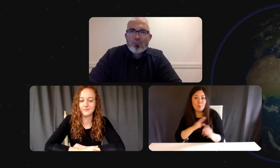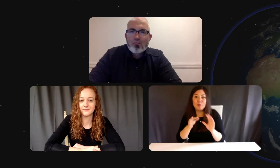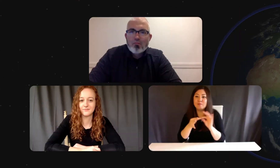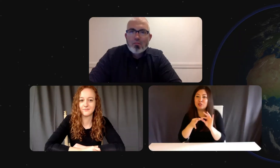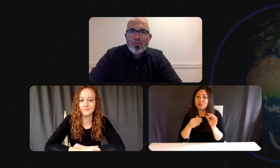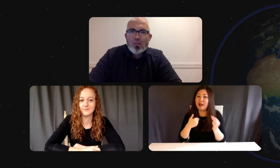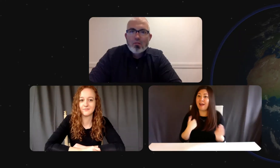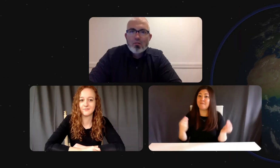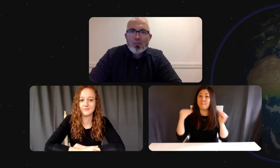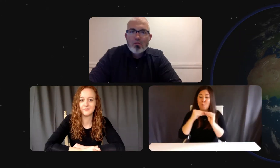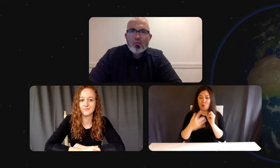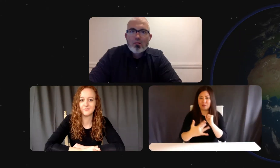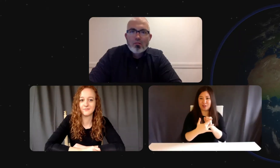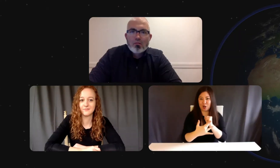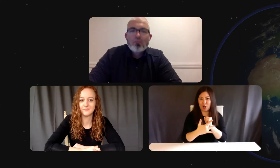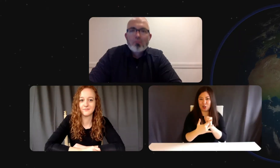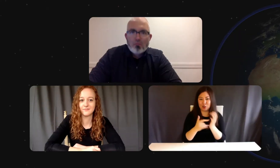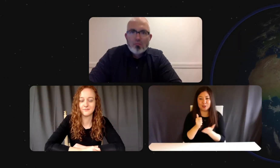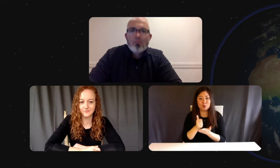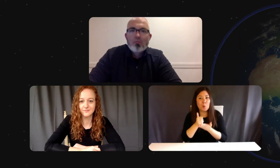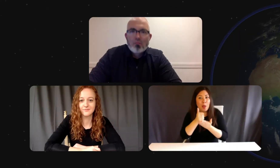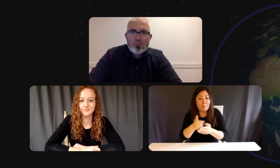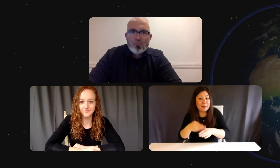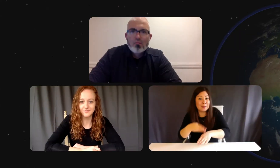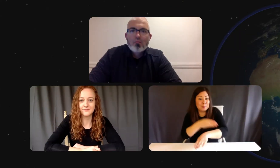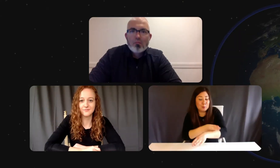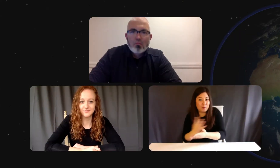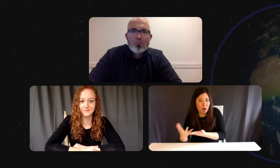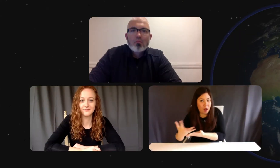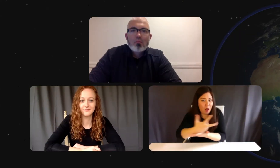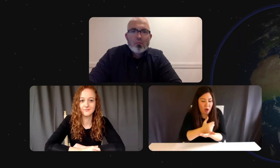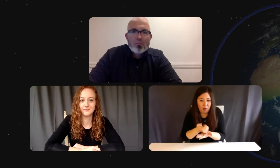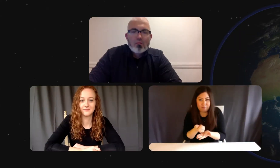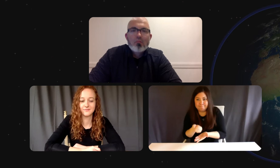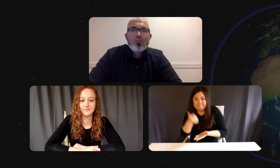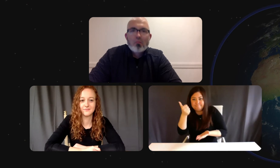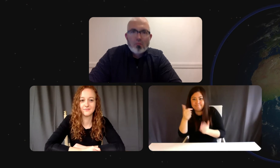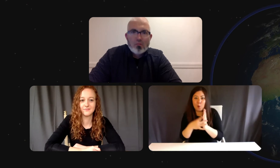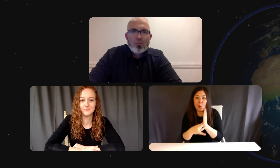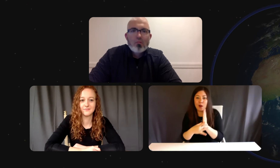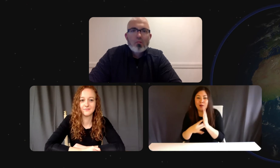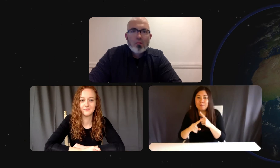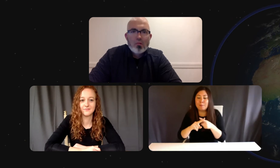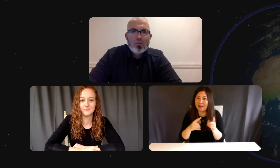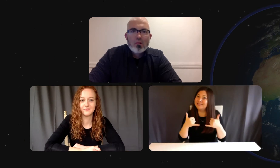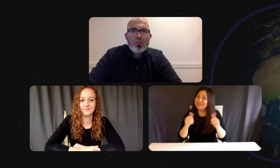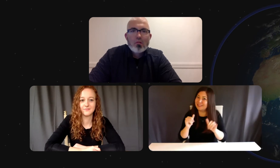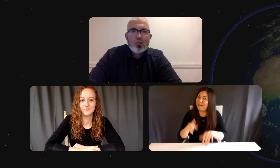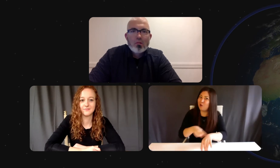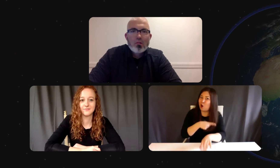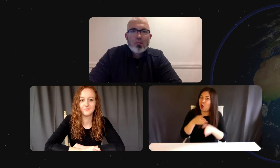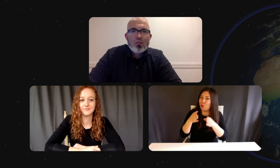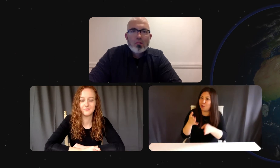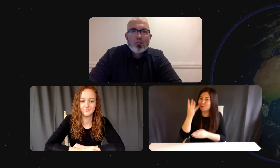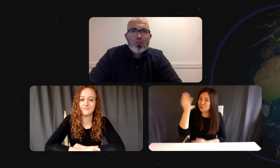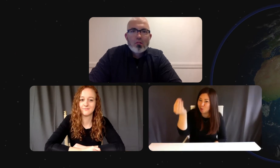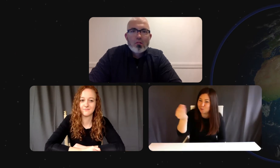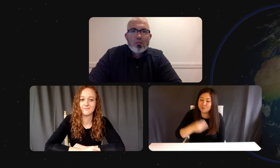But, yes, there is more and more technology being developed to help gather and remove